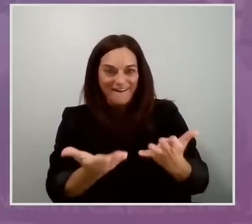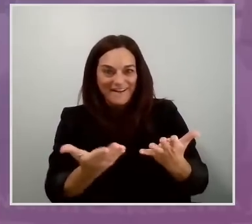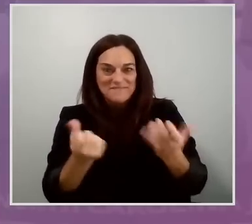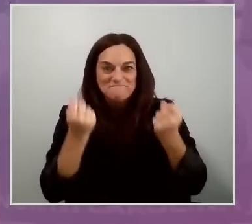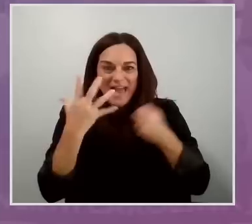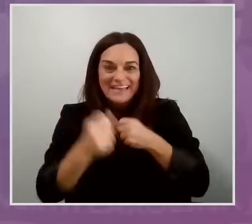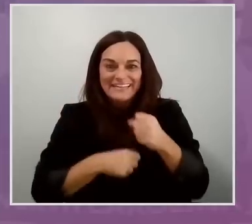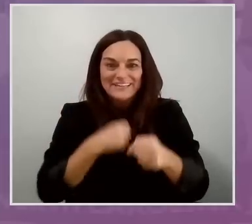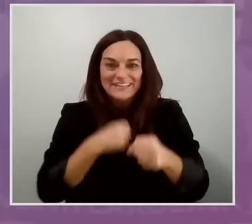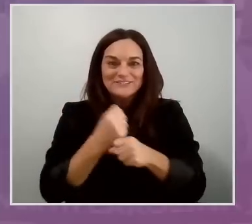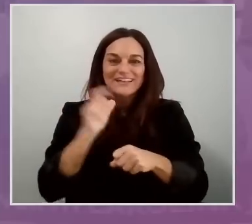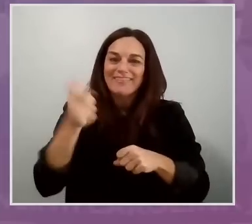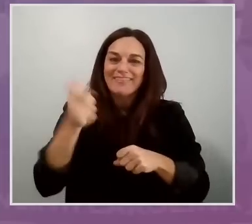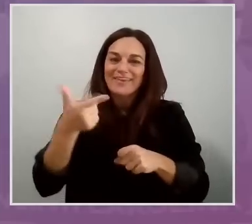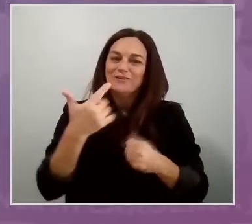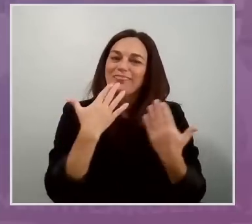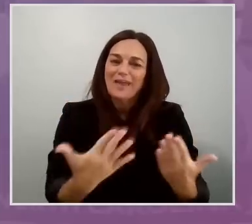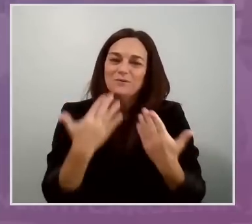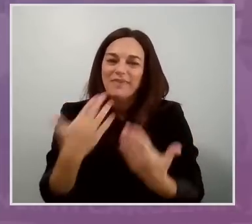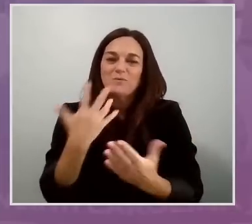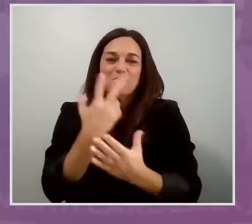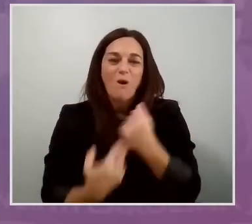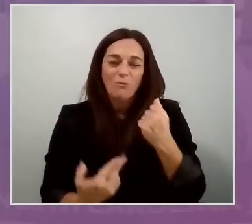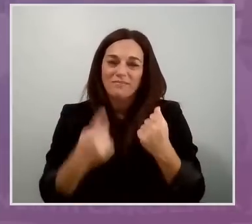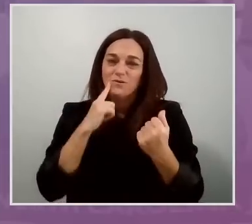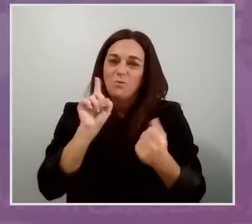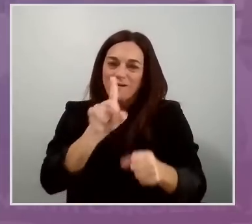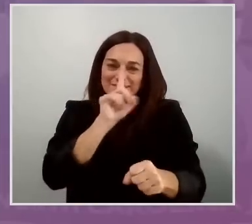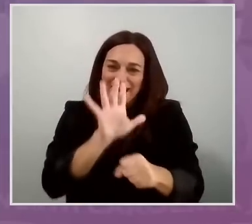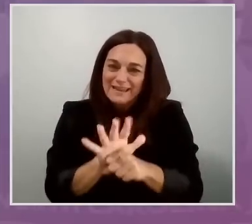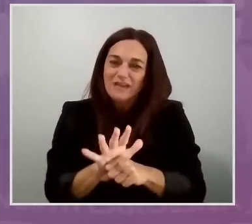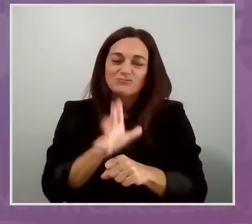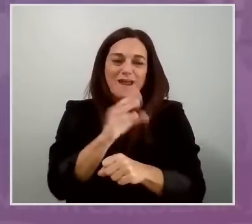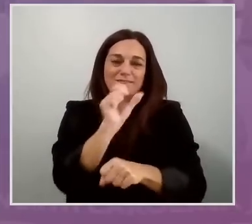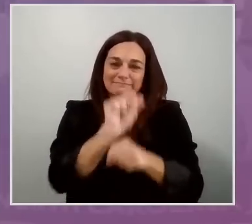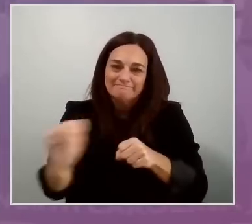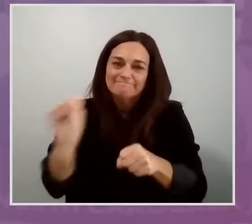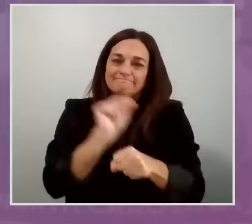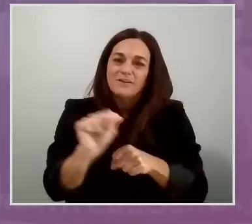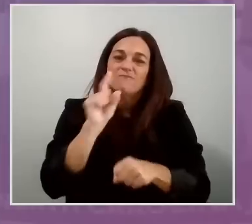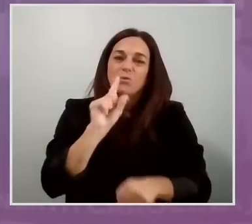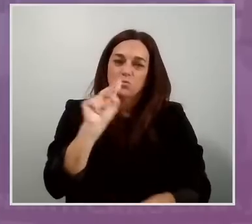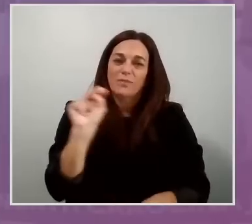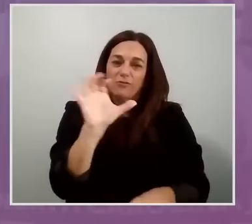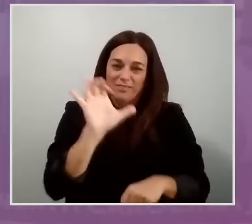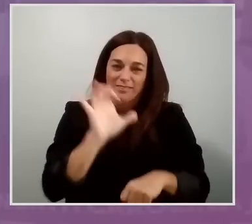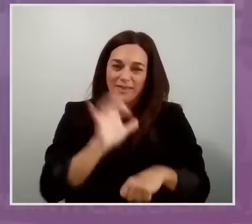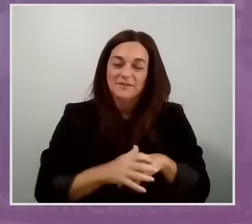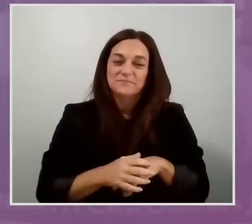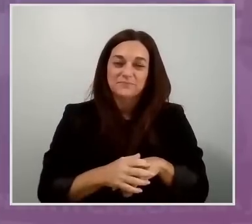OBSERVE YOUR LEADERSHIP THERE AND NOW HERE YOU ARE SO MANY YEARS IN CONGRESS, THANK YOU